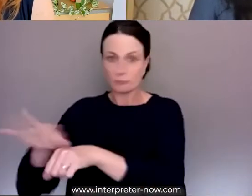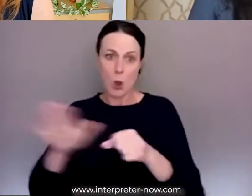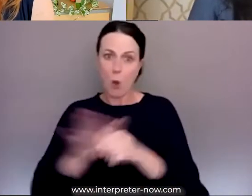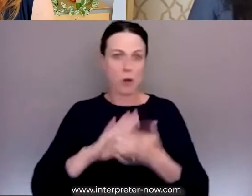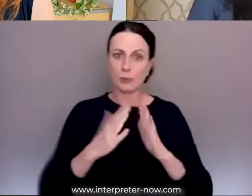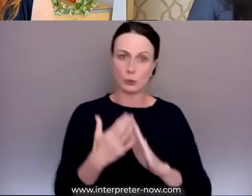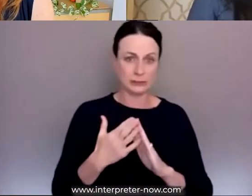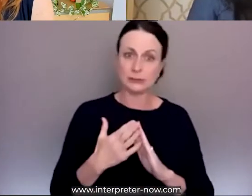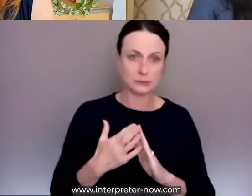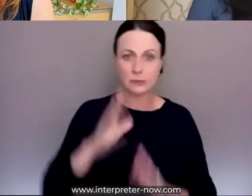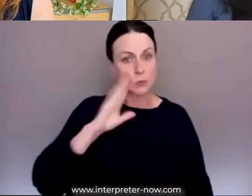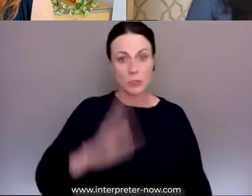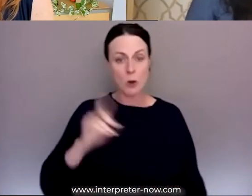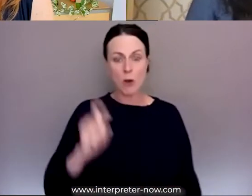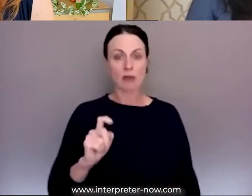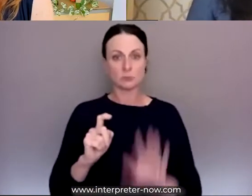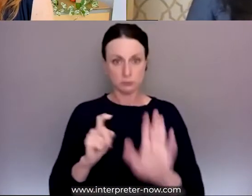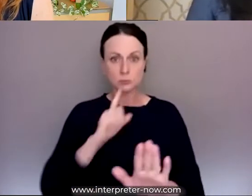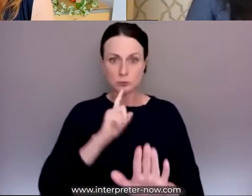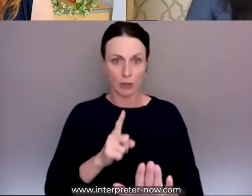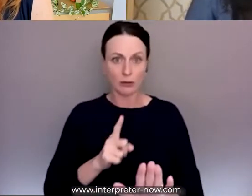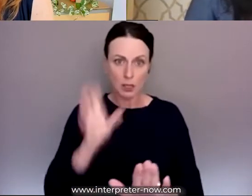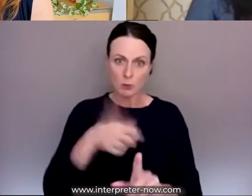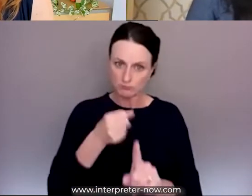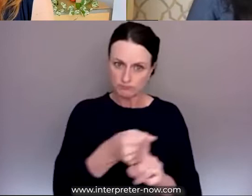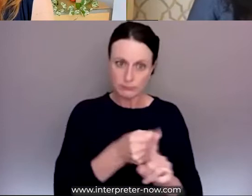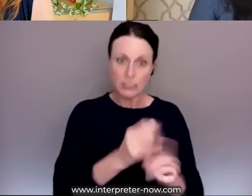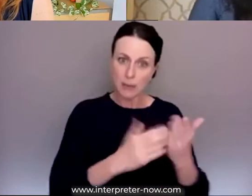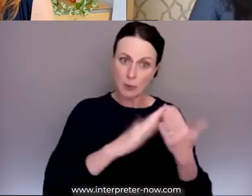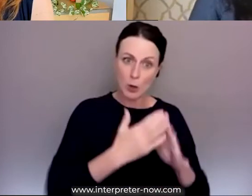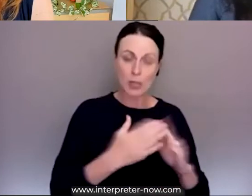We know we have to be real that this will impact certain communities more than other.